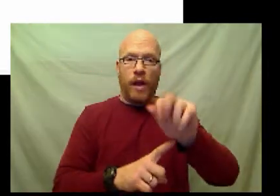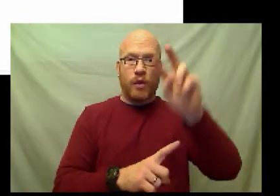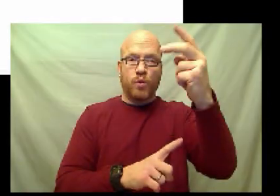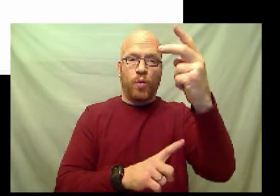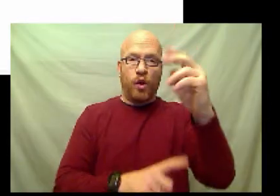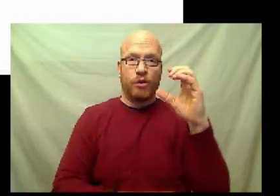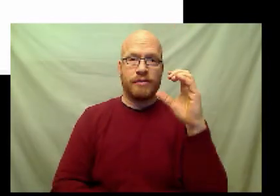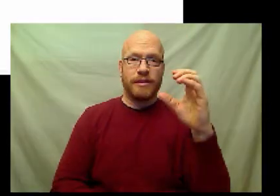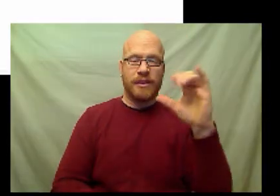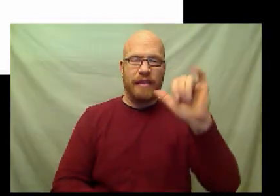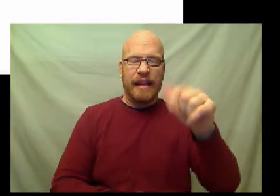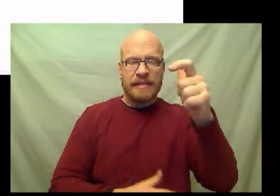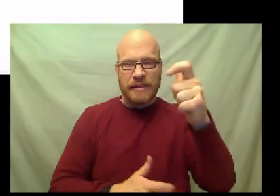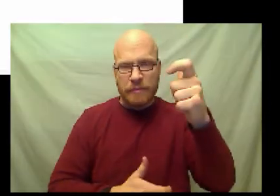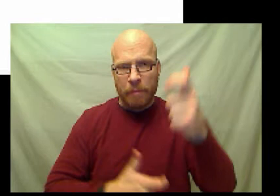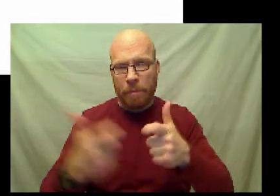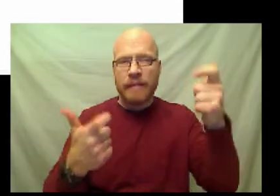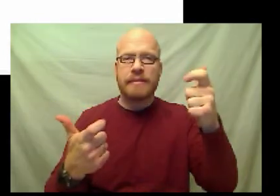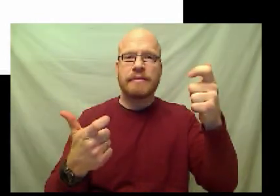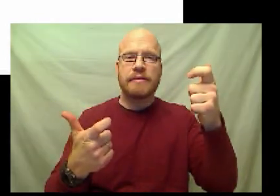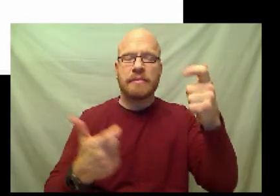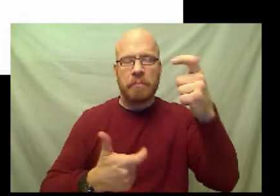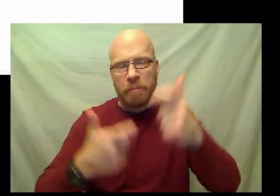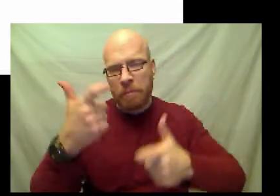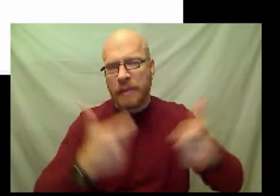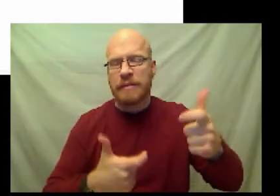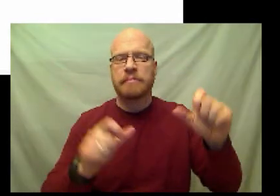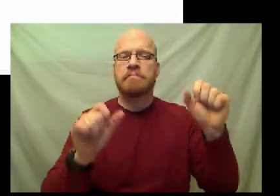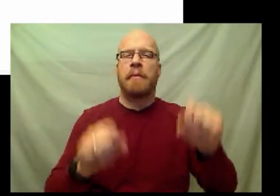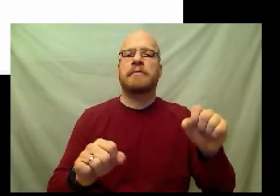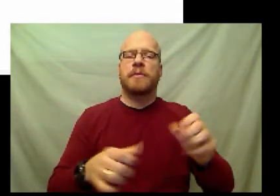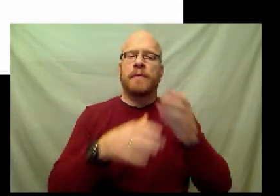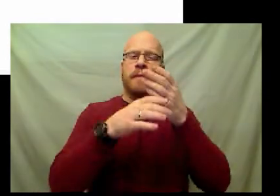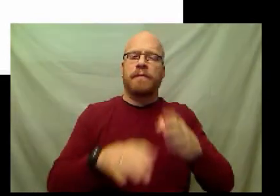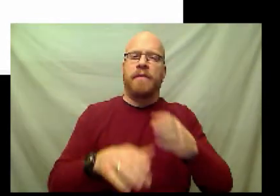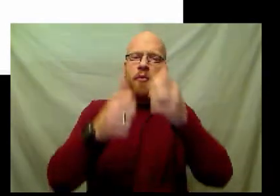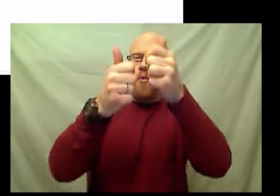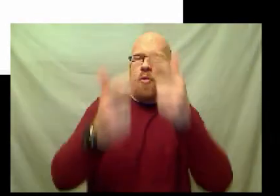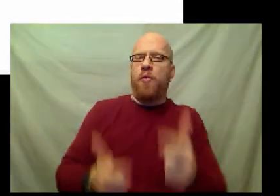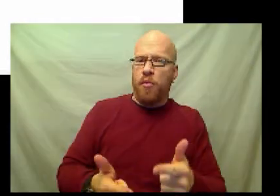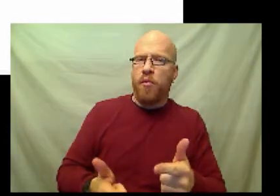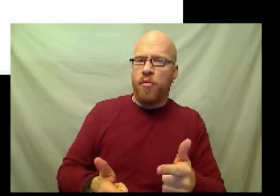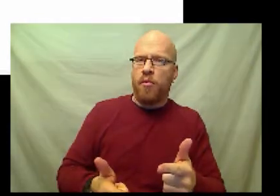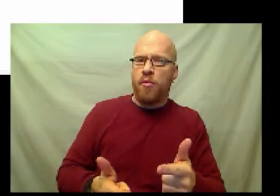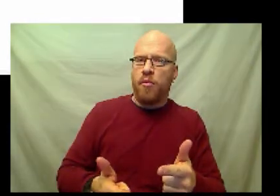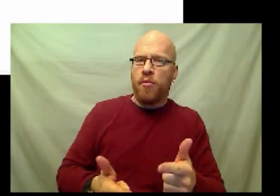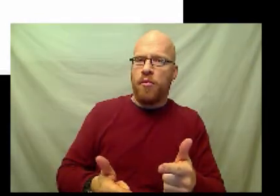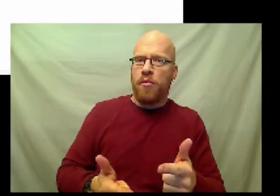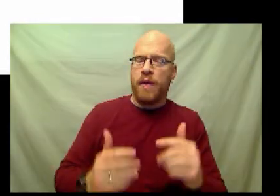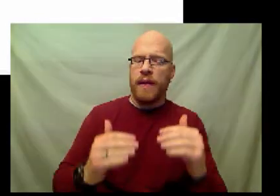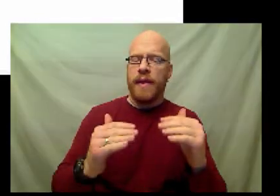Two A squared C is the largest possible divisor for these three terms.